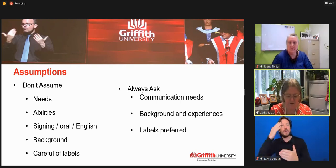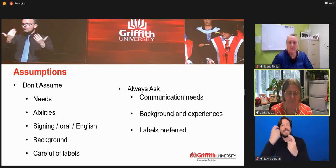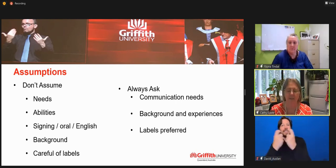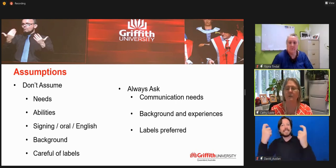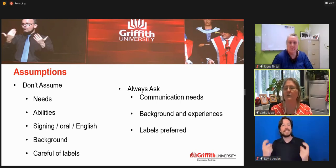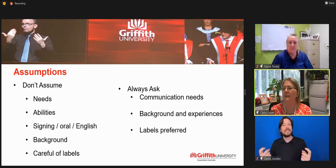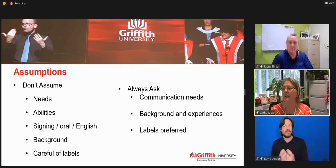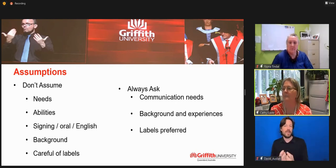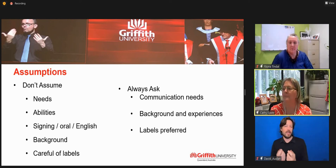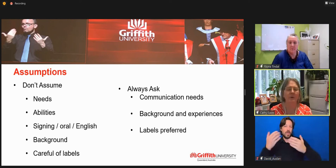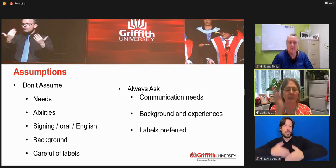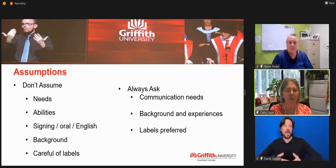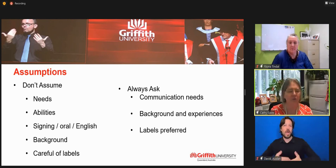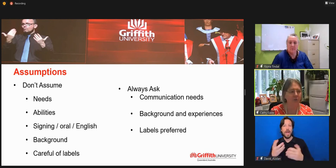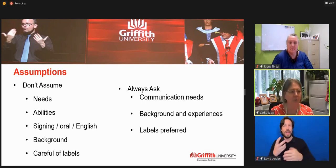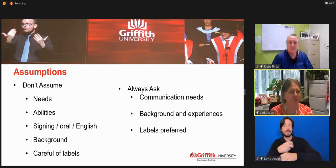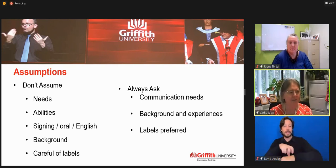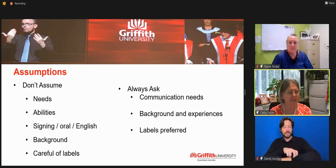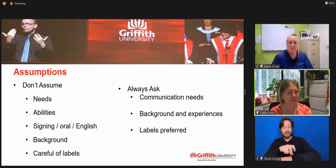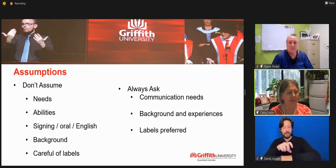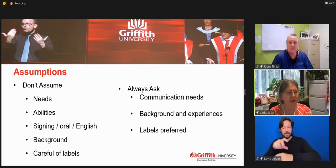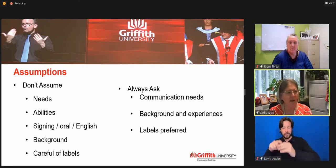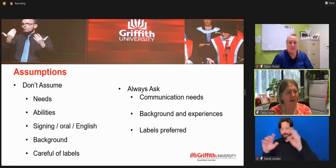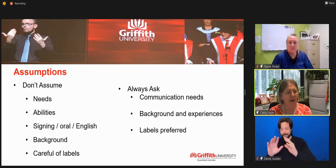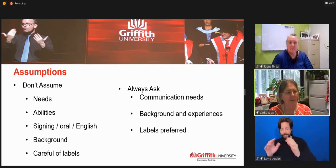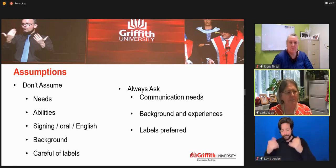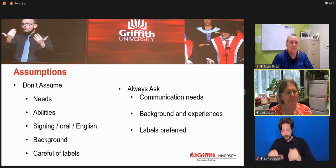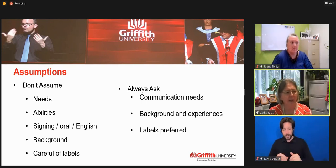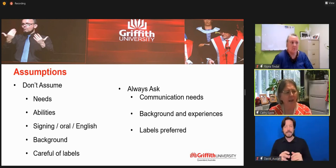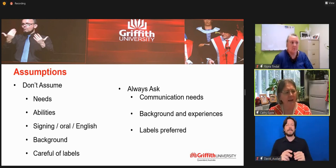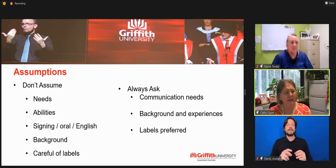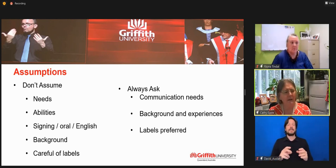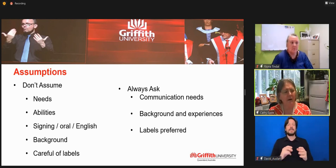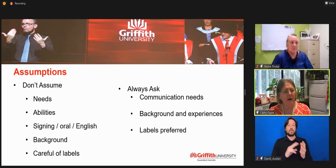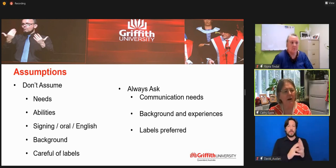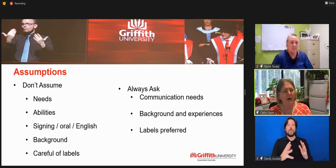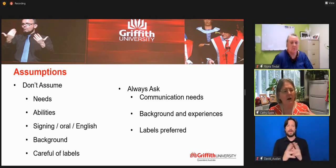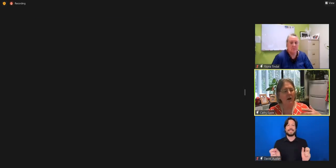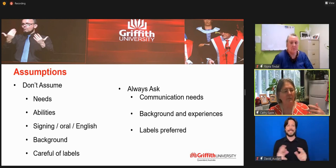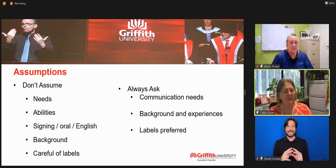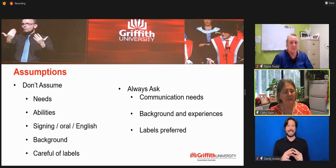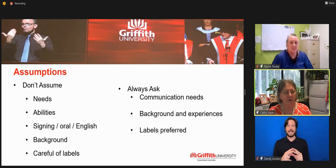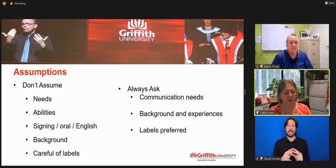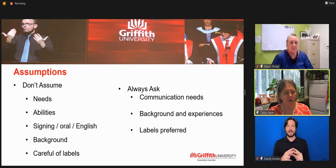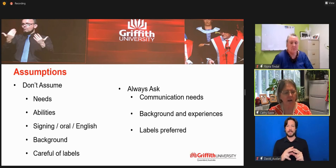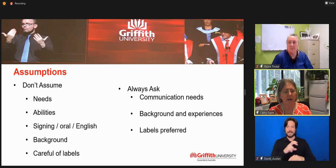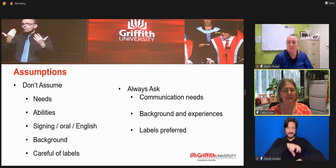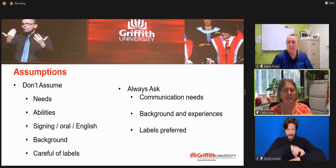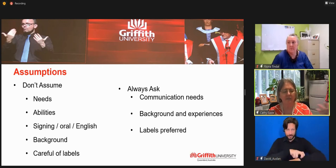TAFE in Queensland, I mean in New South Wales, Sydney TAFE. I missed a lot of night classes,